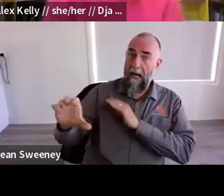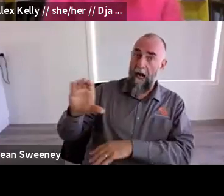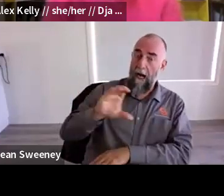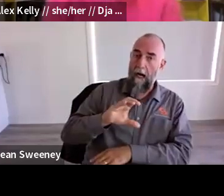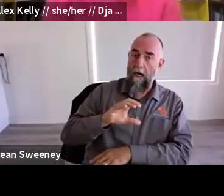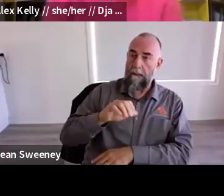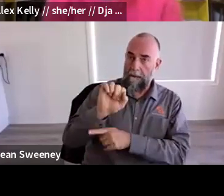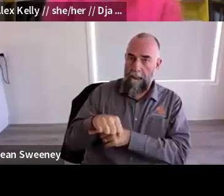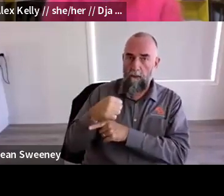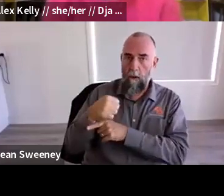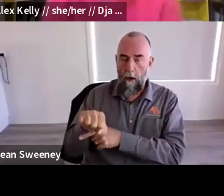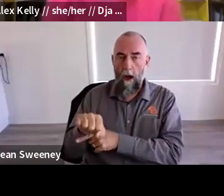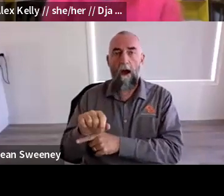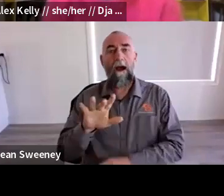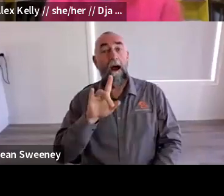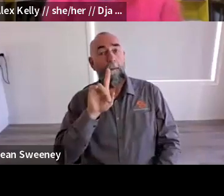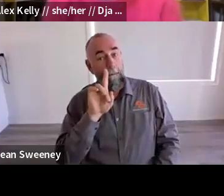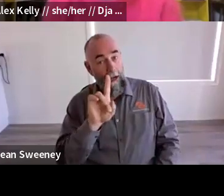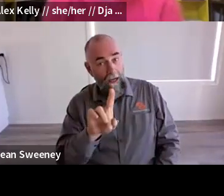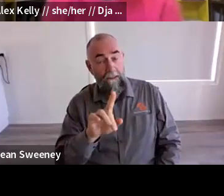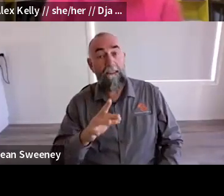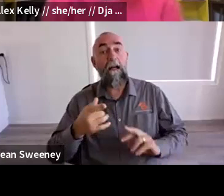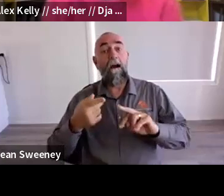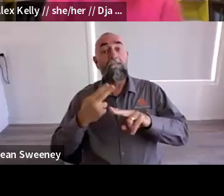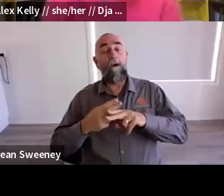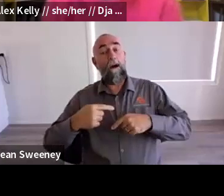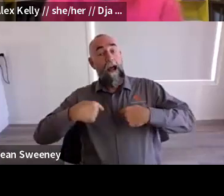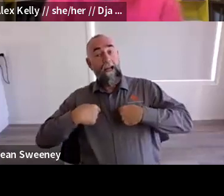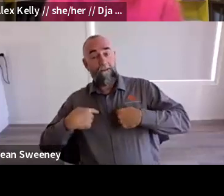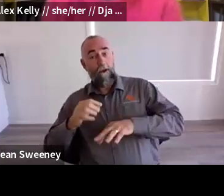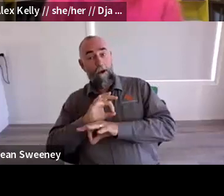of those communities to choose whether or not to take that funding and what